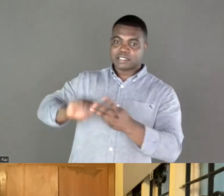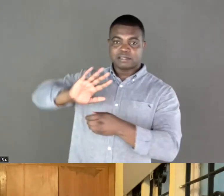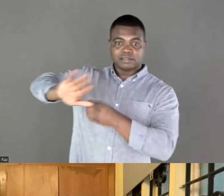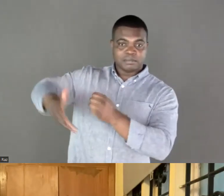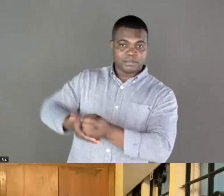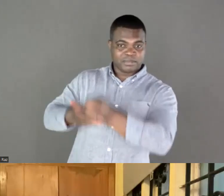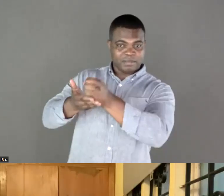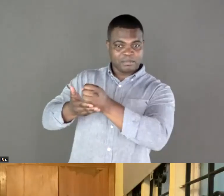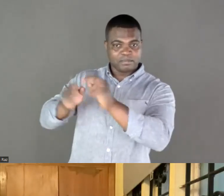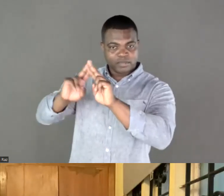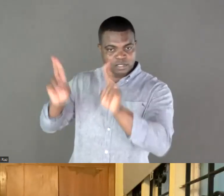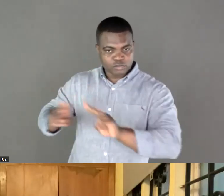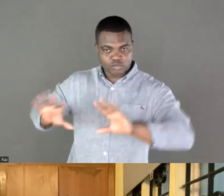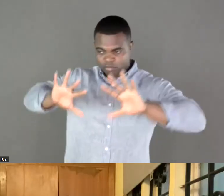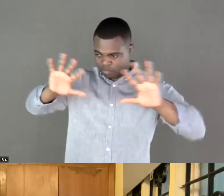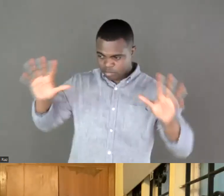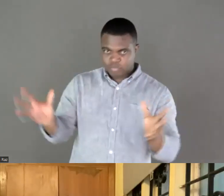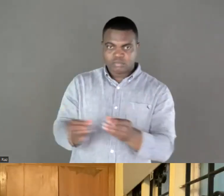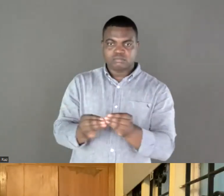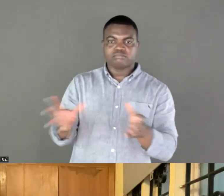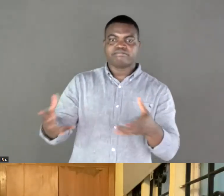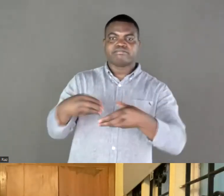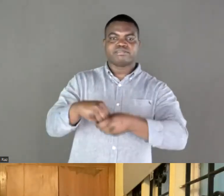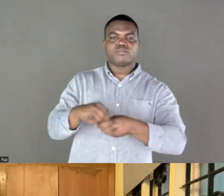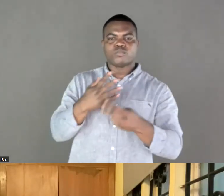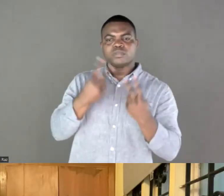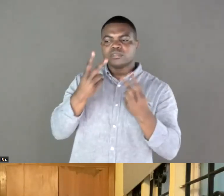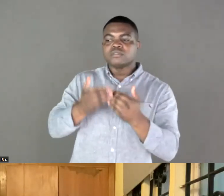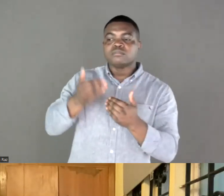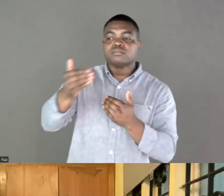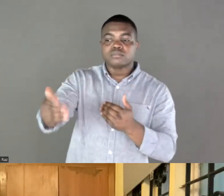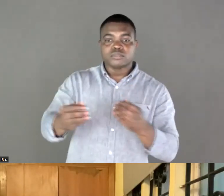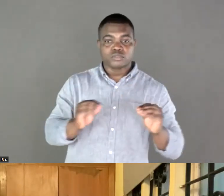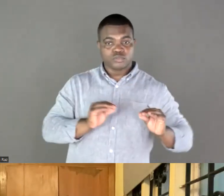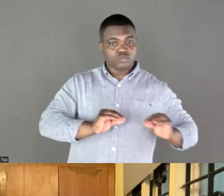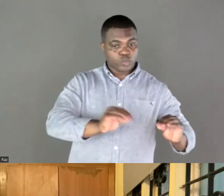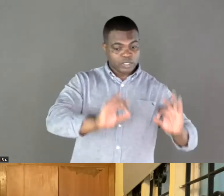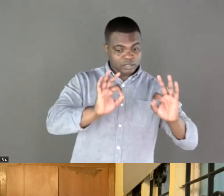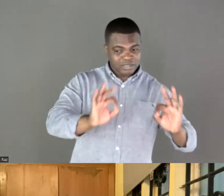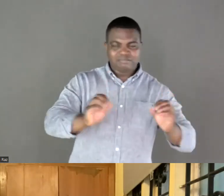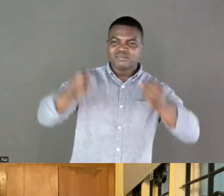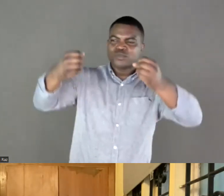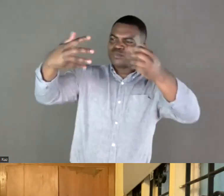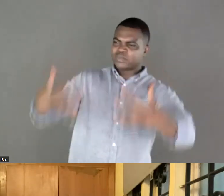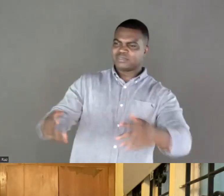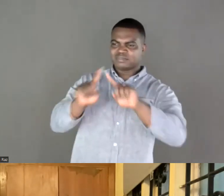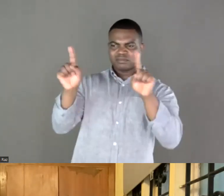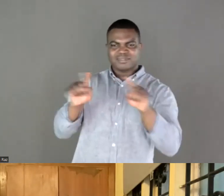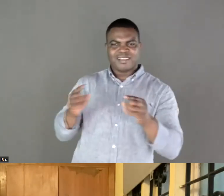between OPDs humanitarian actors and local stakeholders. And because bridge had just